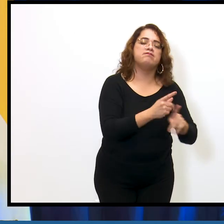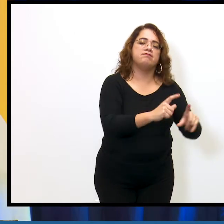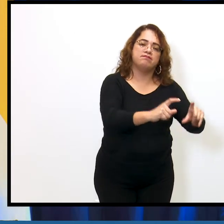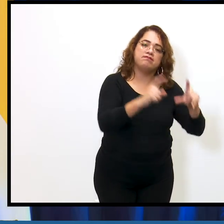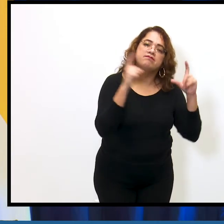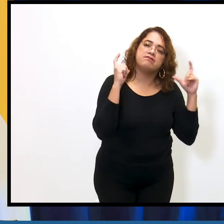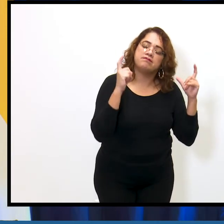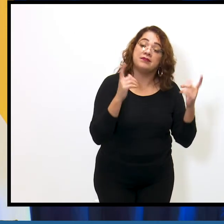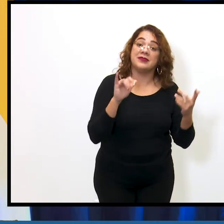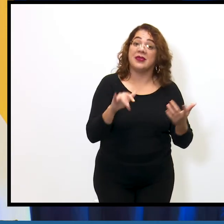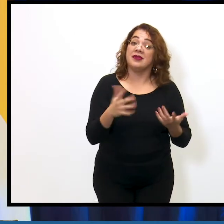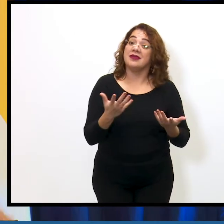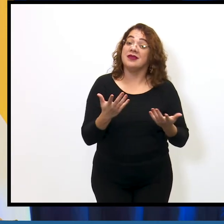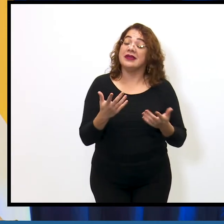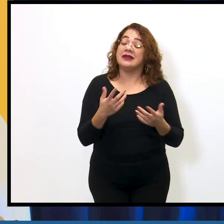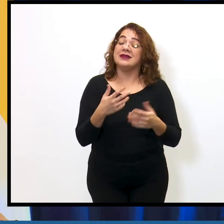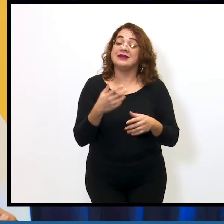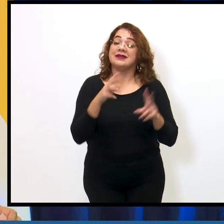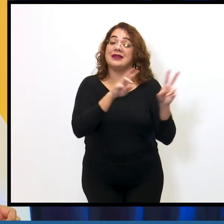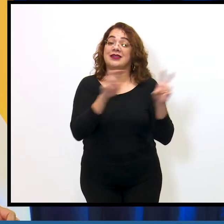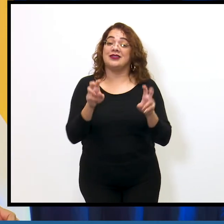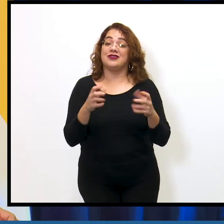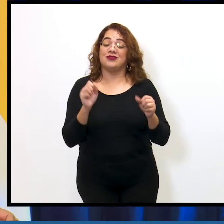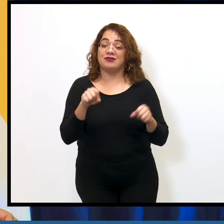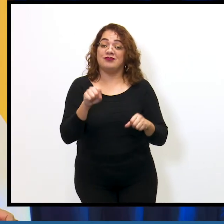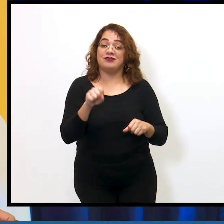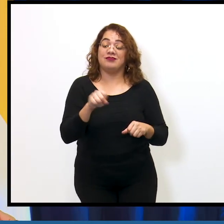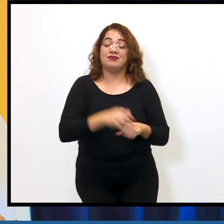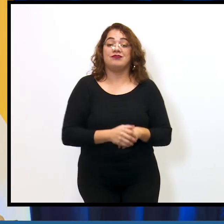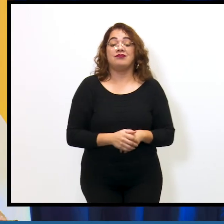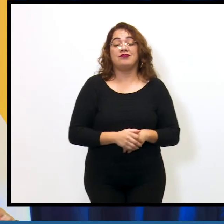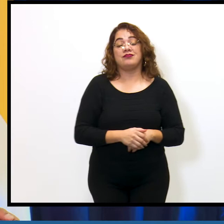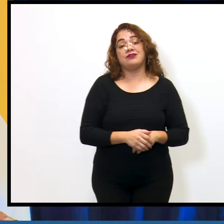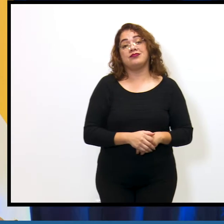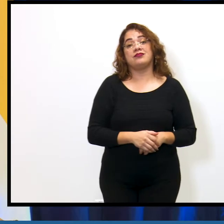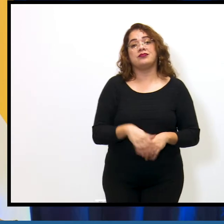All right next question comes from an email from Joe at the Signal Tribune. Question is